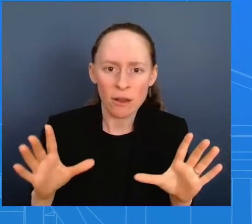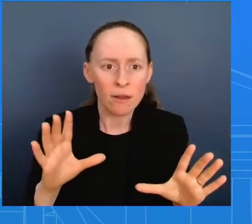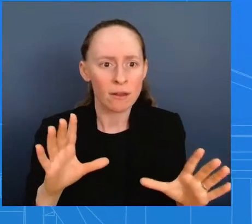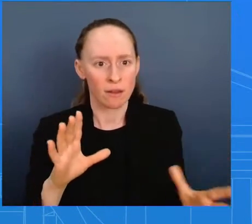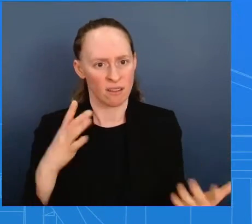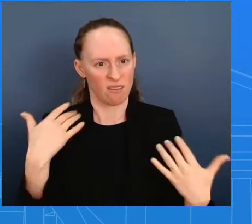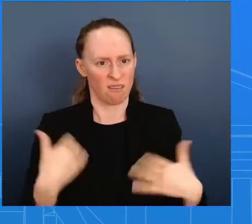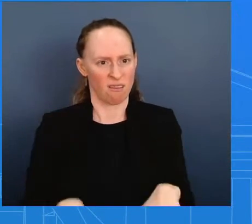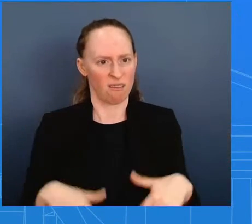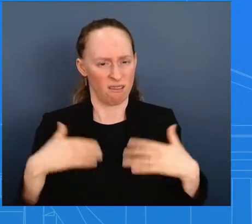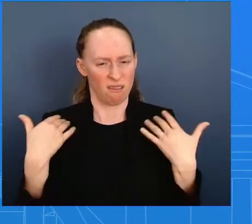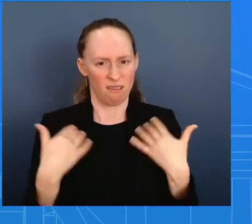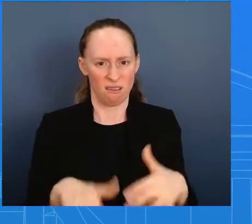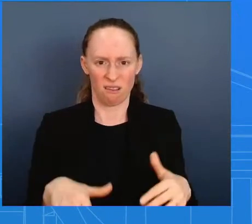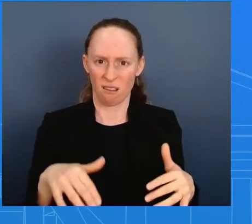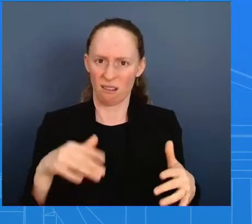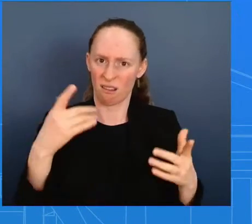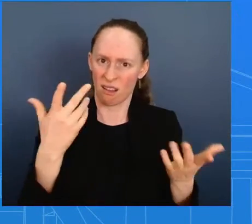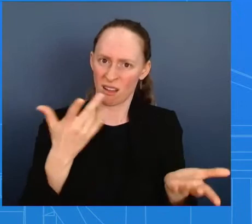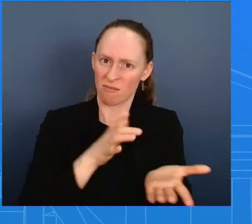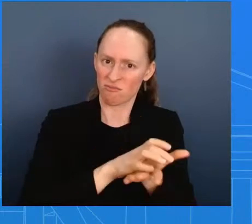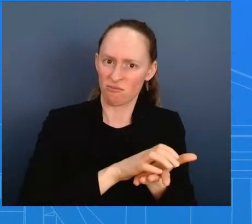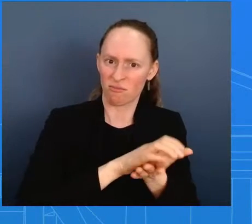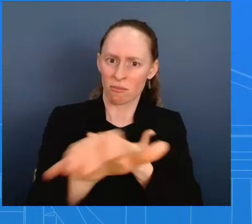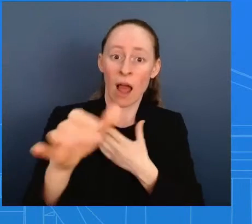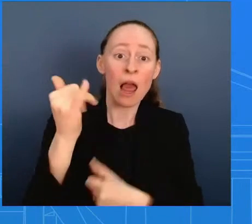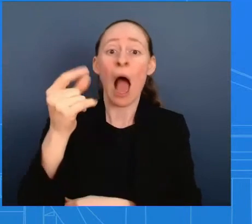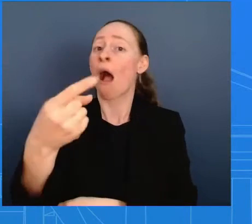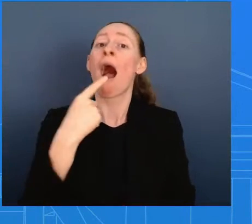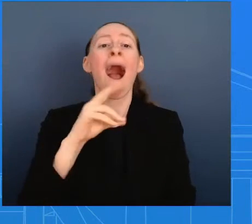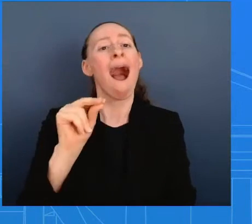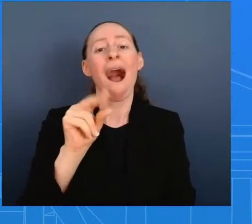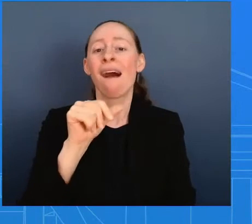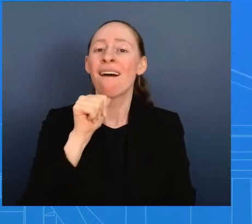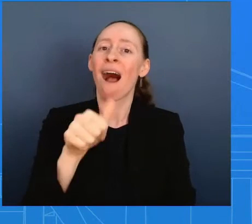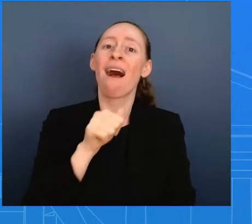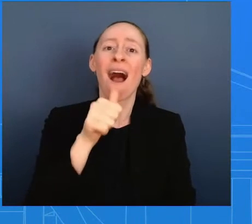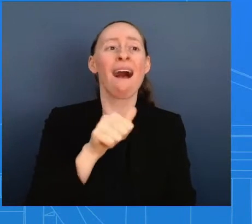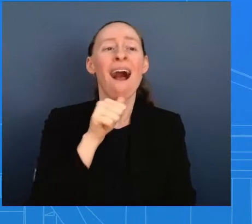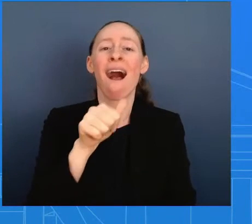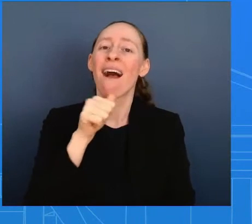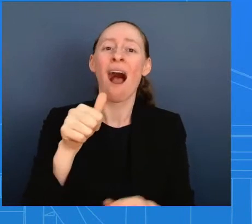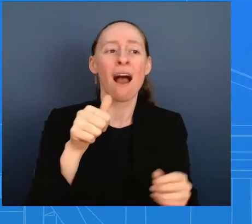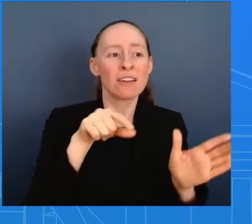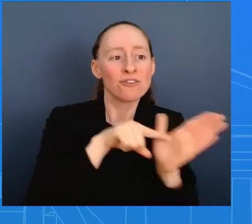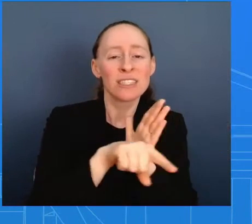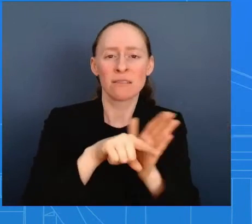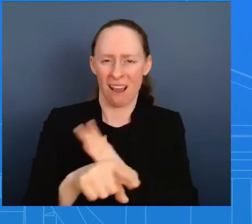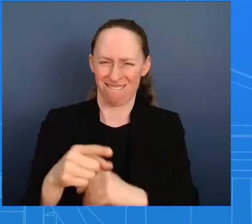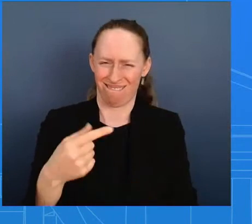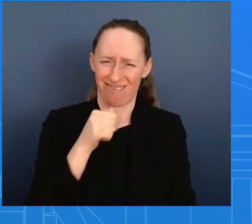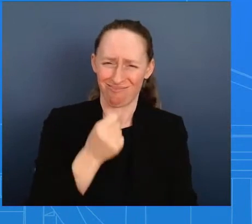How can you say genocide is not being committed? Mr. Sullivan: As I just told you, I think the best way for me to answer that question is actually to ask you to look at the laydown